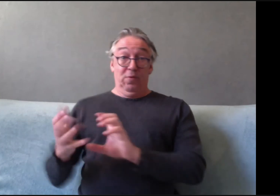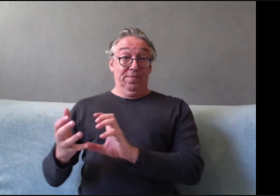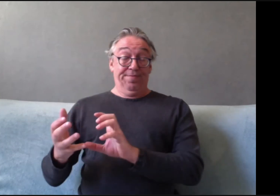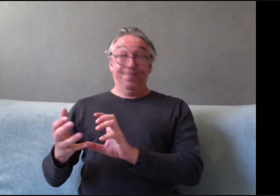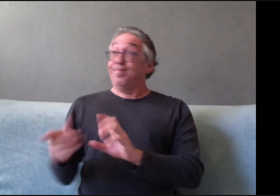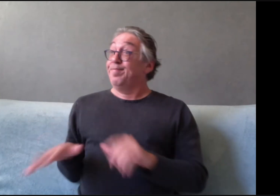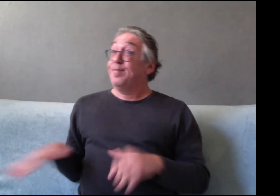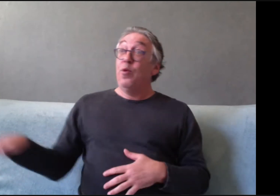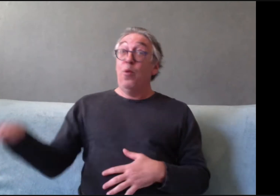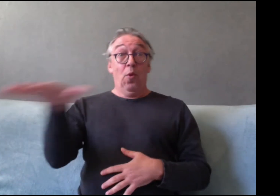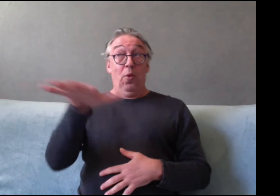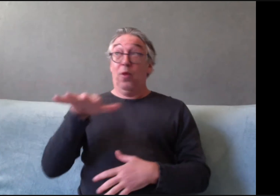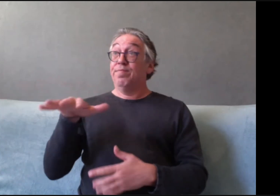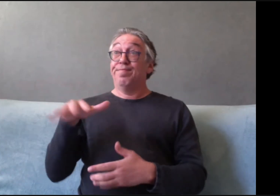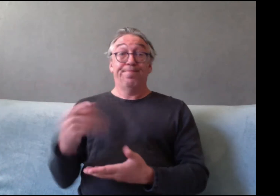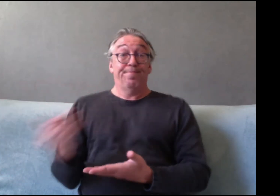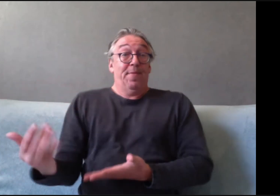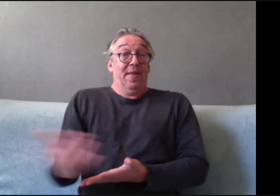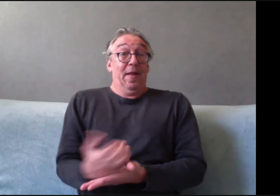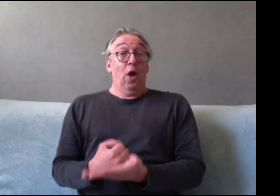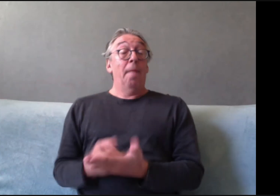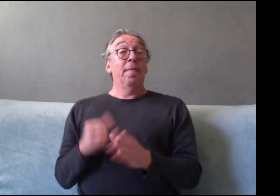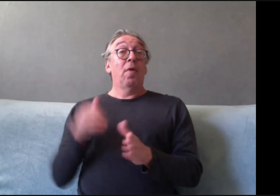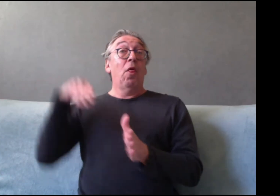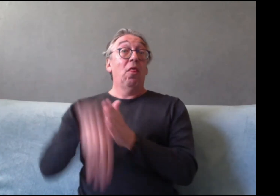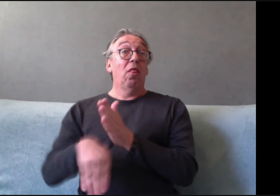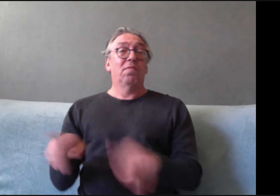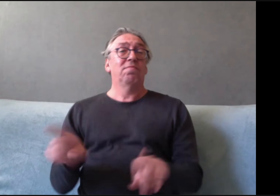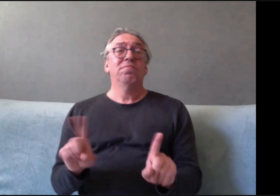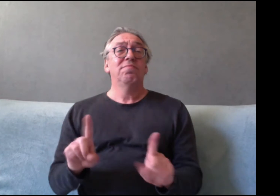But also inaccessible forms during lockdown and assistive devices.